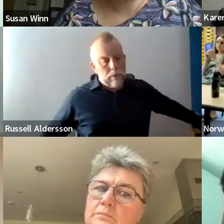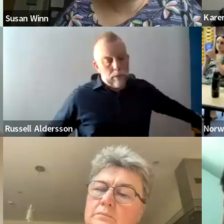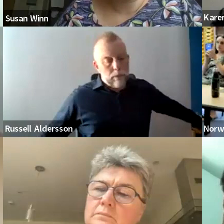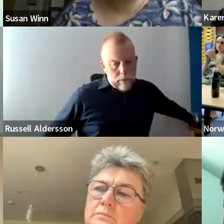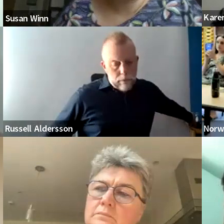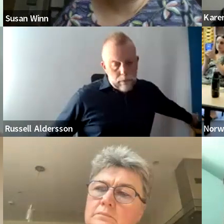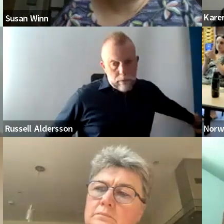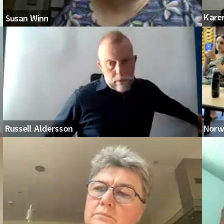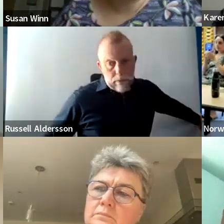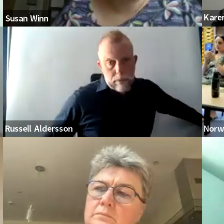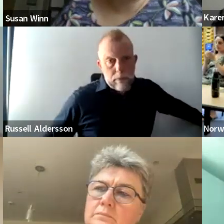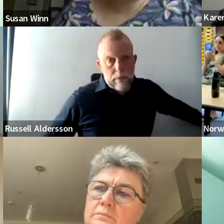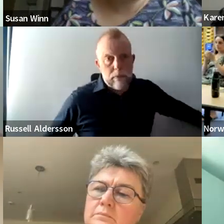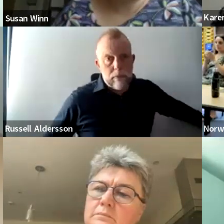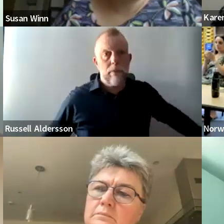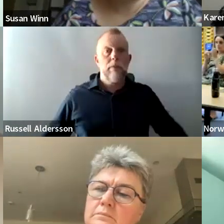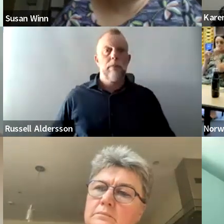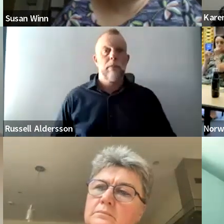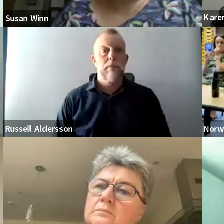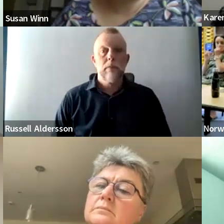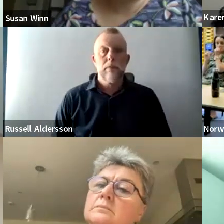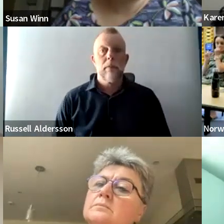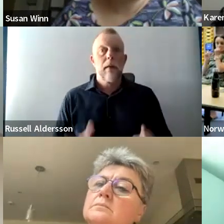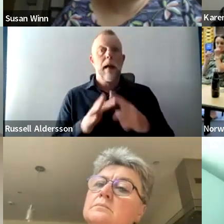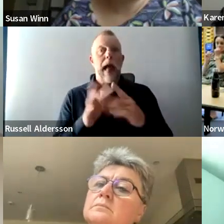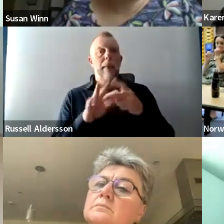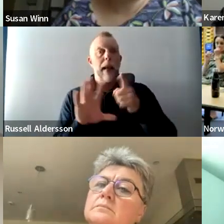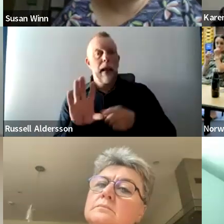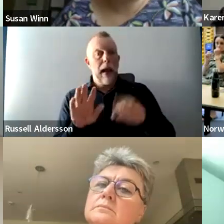Got Emily and Angela on.